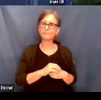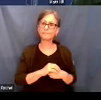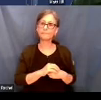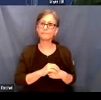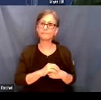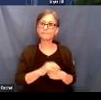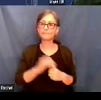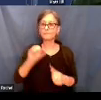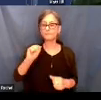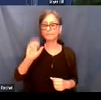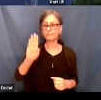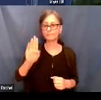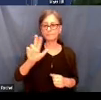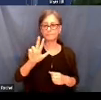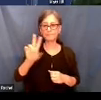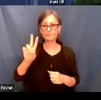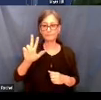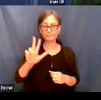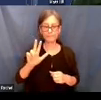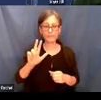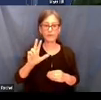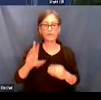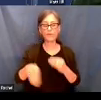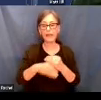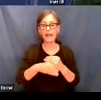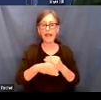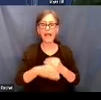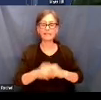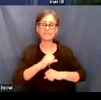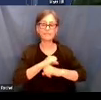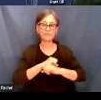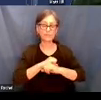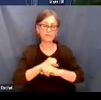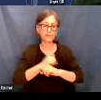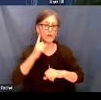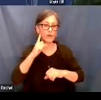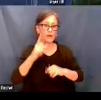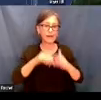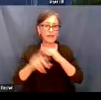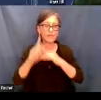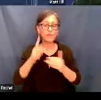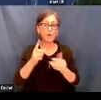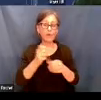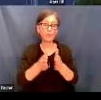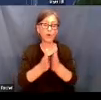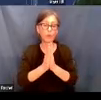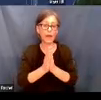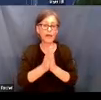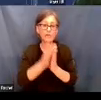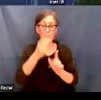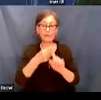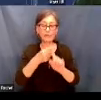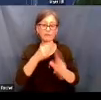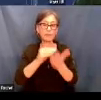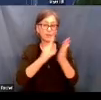SP 373 expands procedural safeguard access to include requests made directly by pupils in